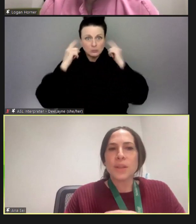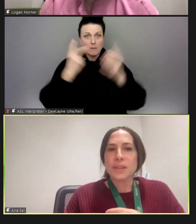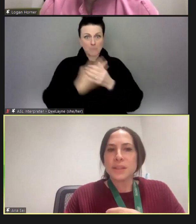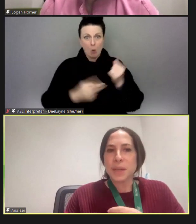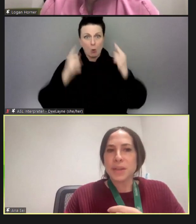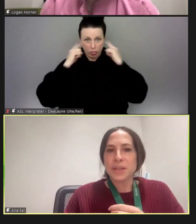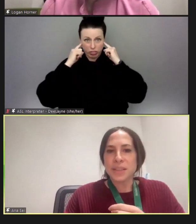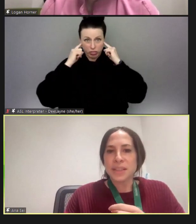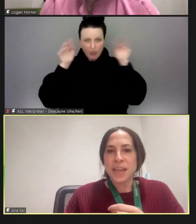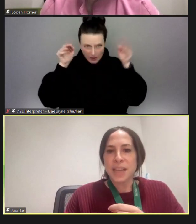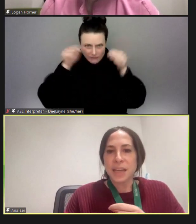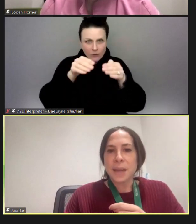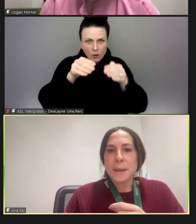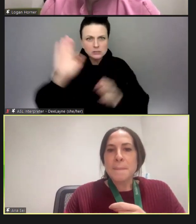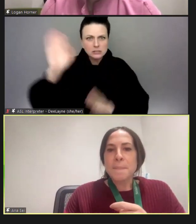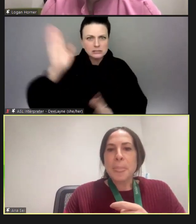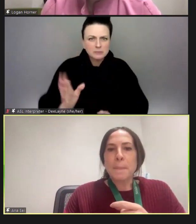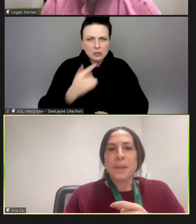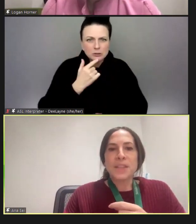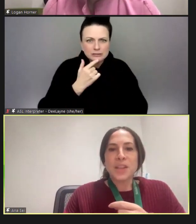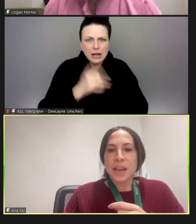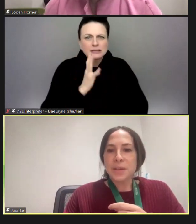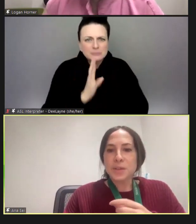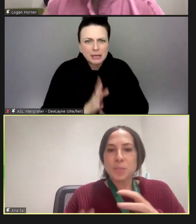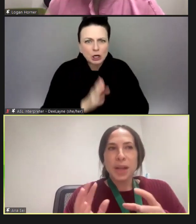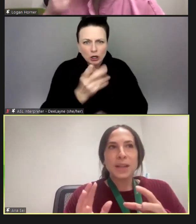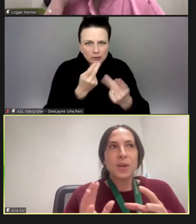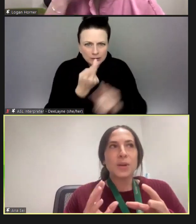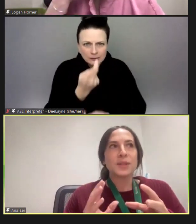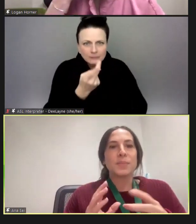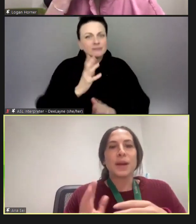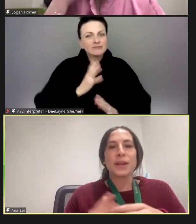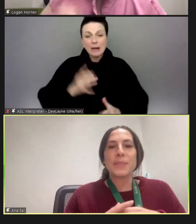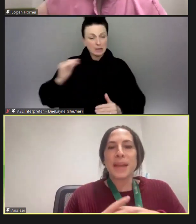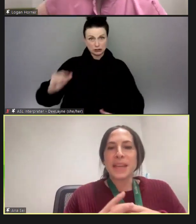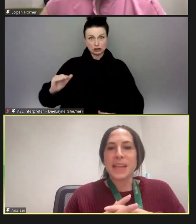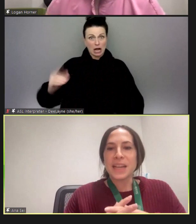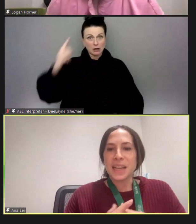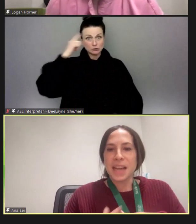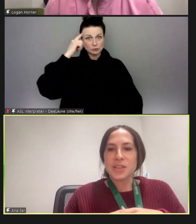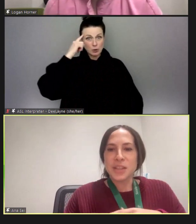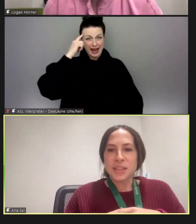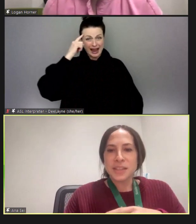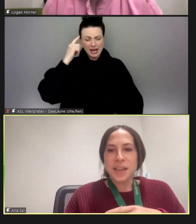the speaker is saying but a child's